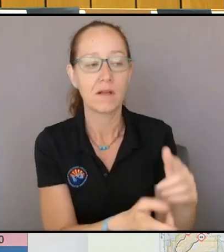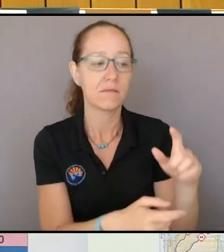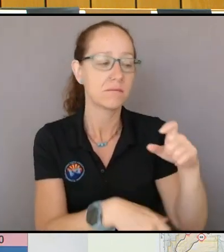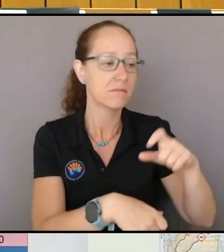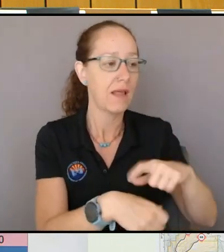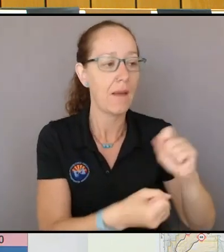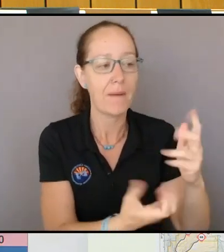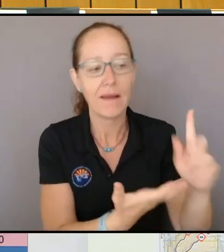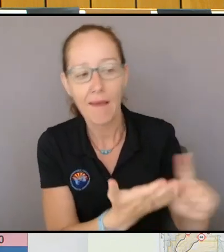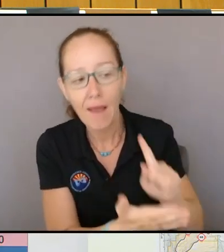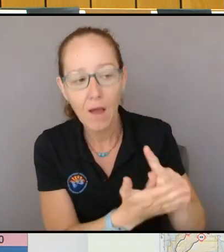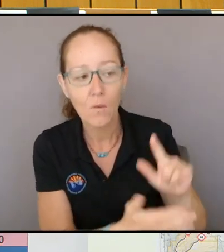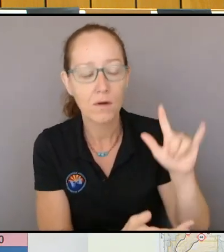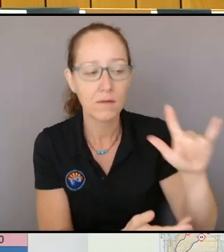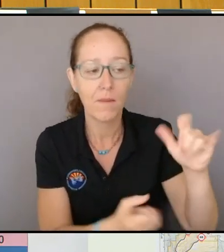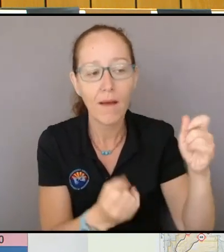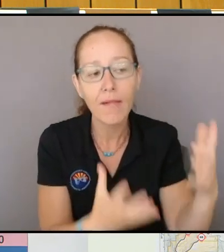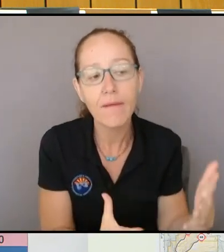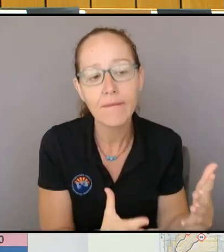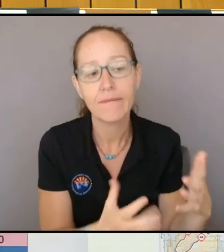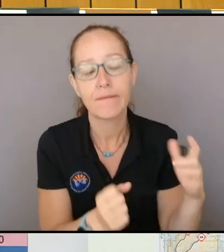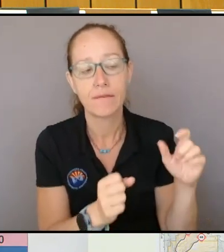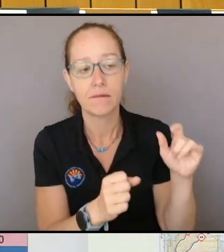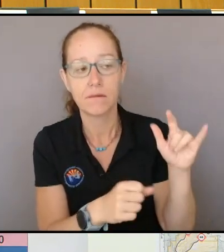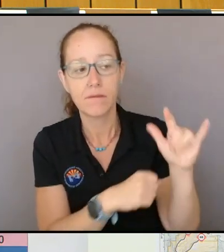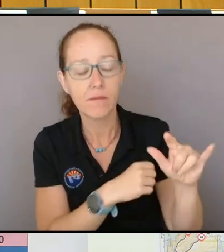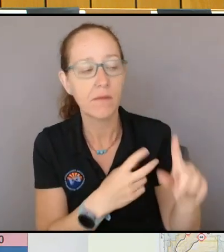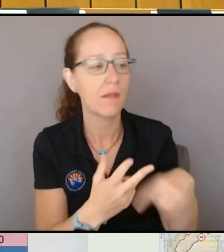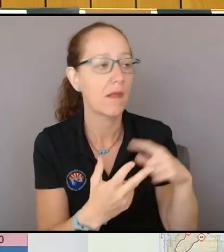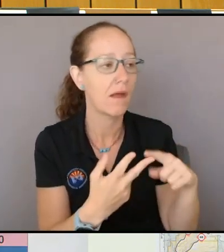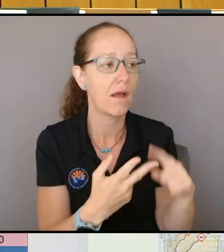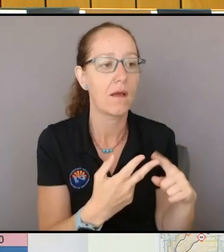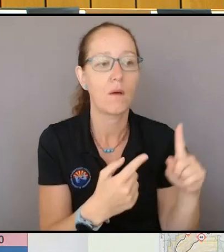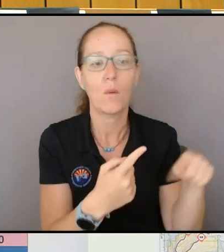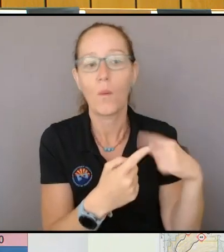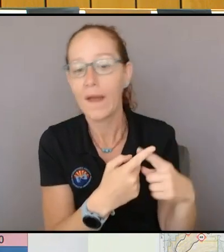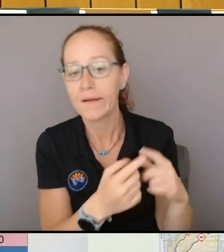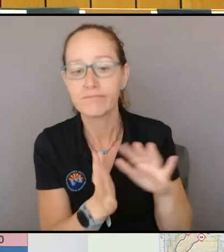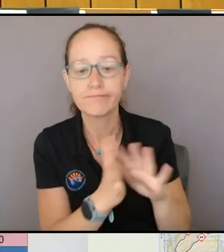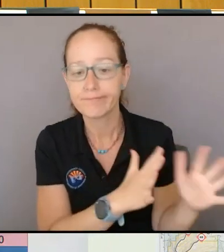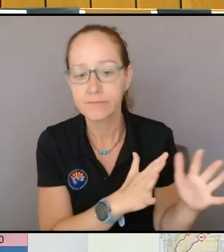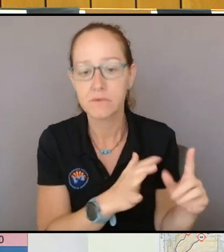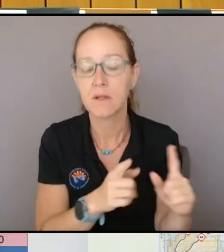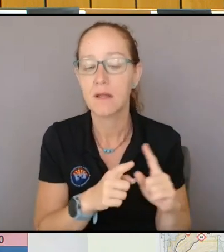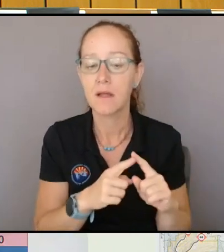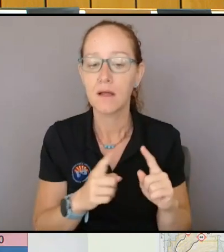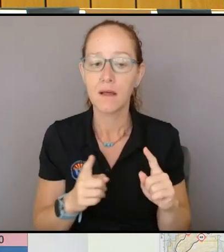today. So, we brought them on early. There's reports of winds here this morning and they're still evaluating whether the